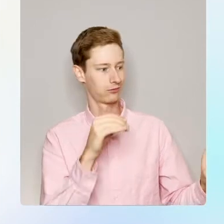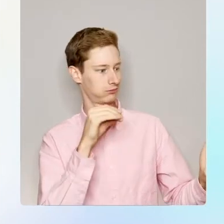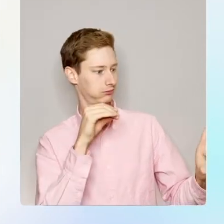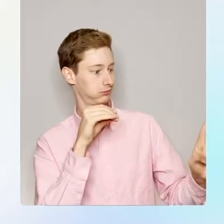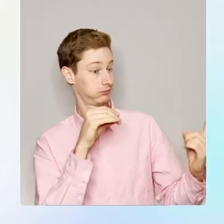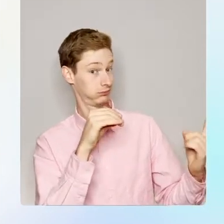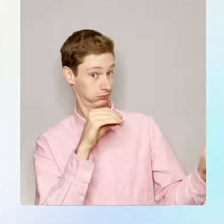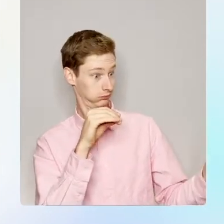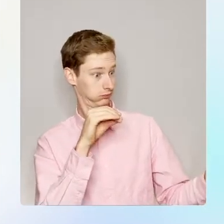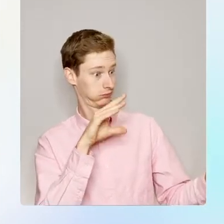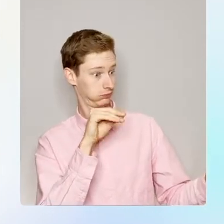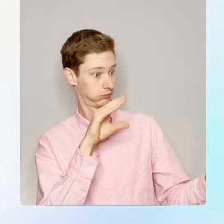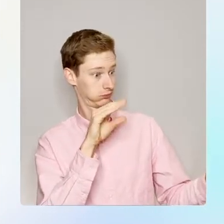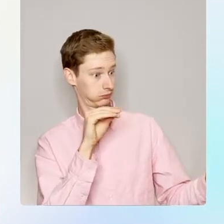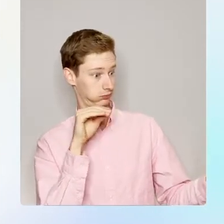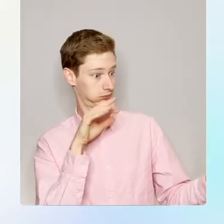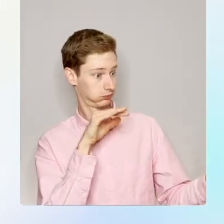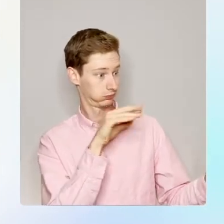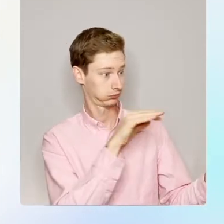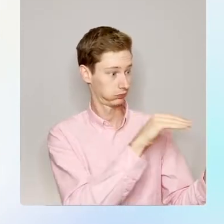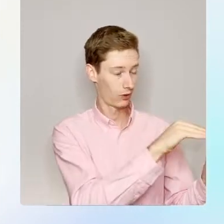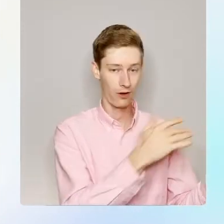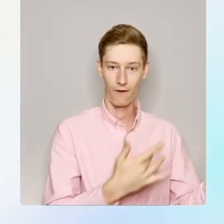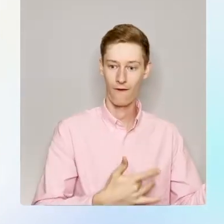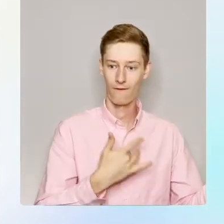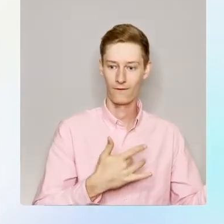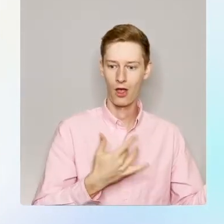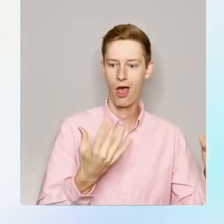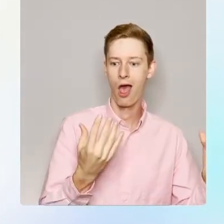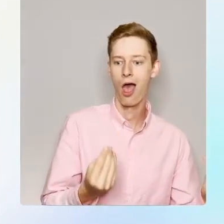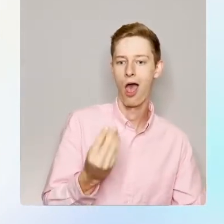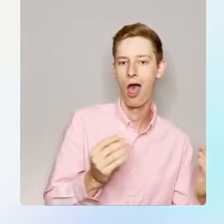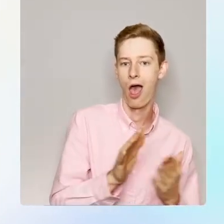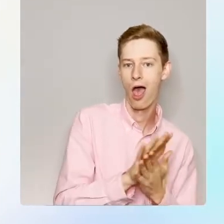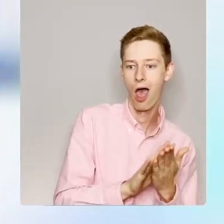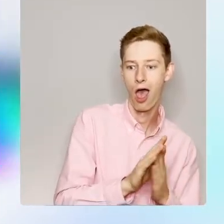as I'm facing away from you, and it's more clear as I face back towards you.